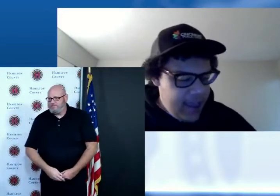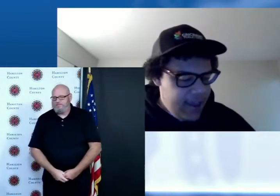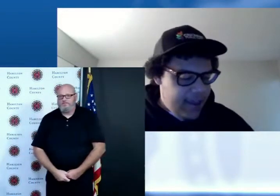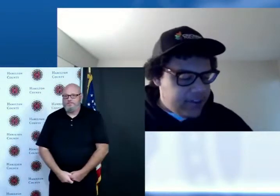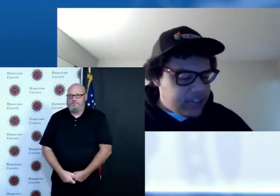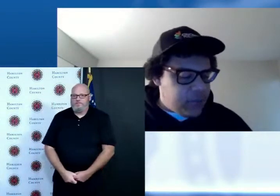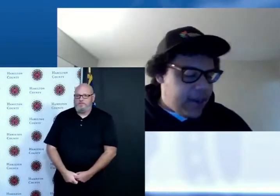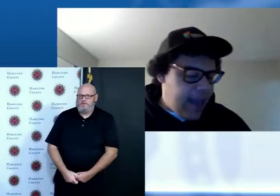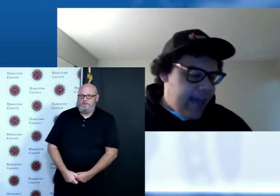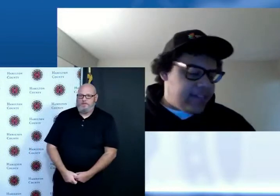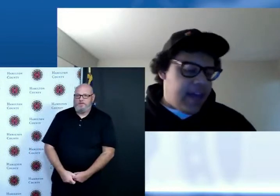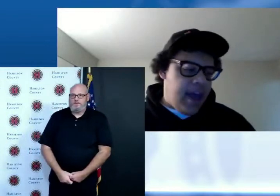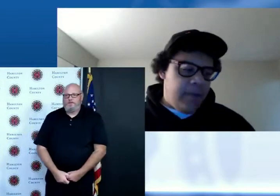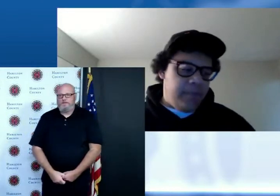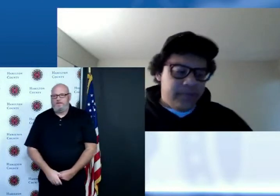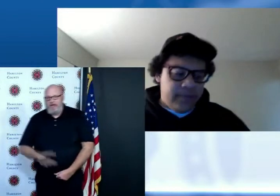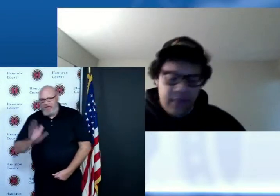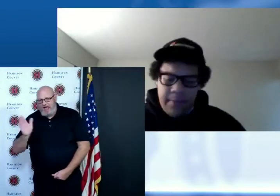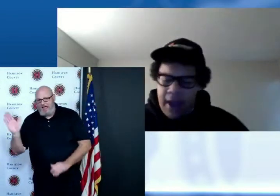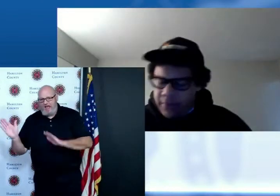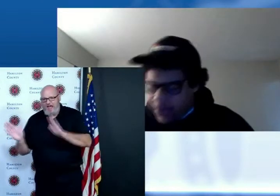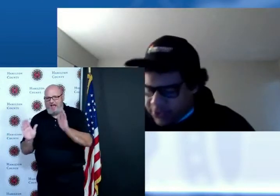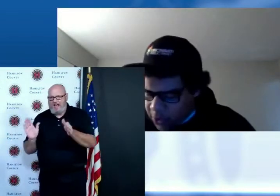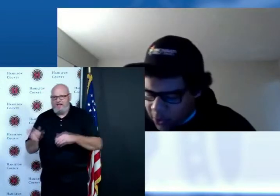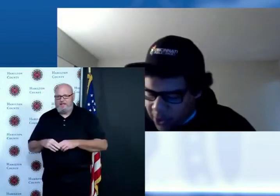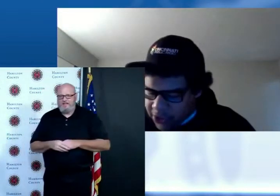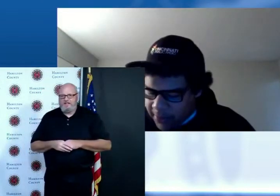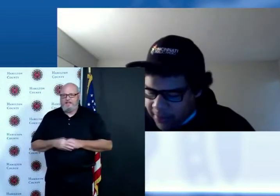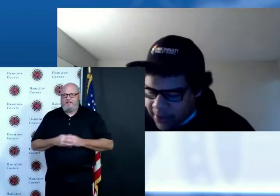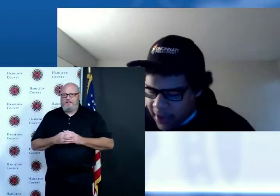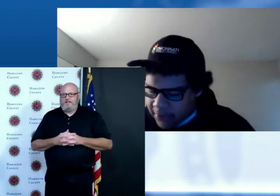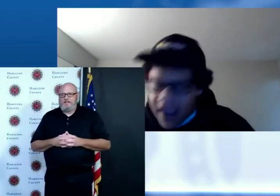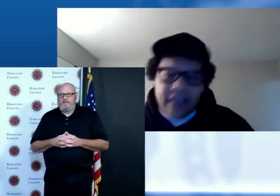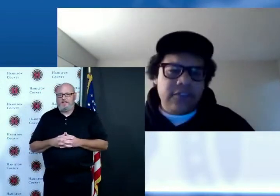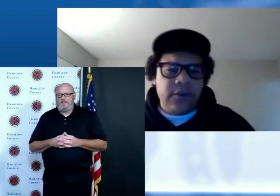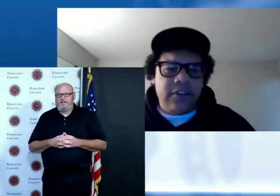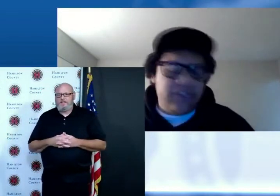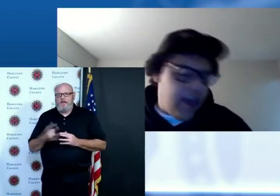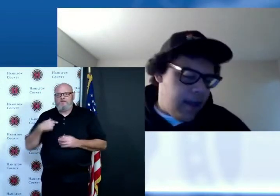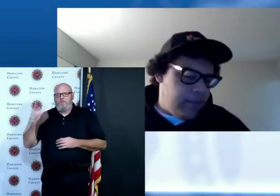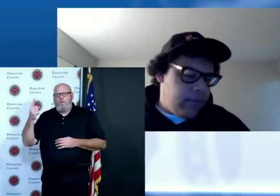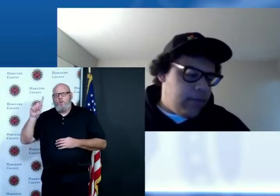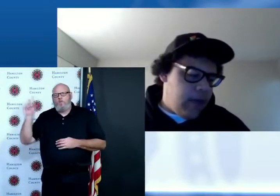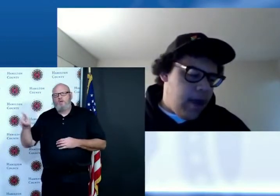hey I just wanted to ask about just one question about the task force